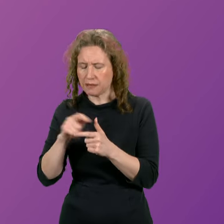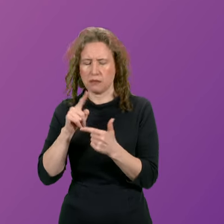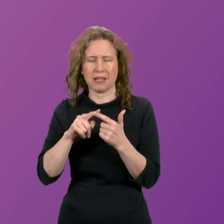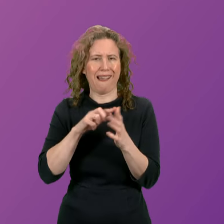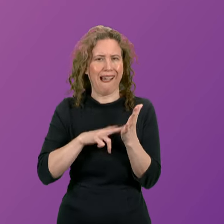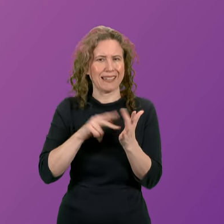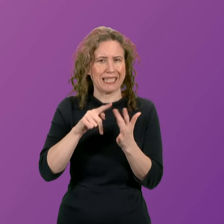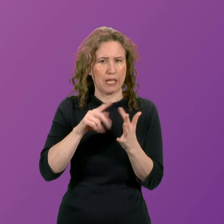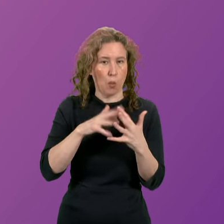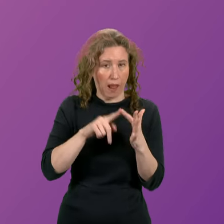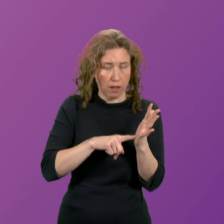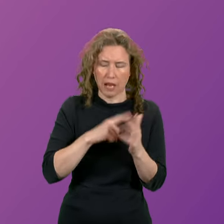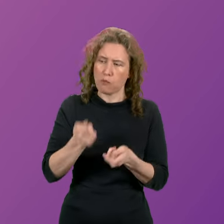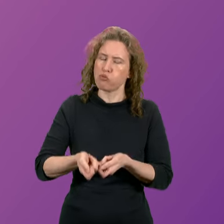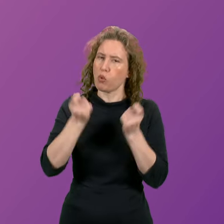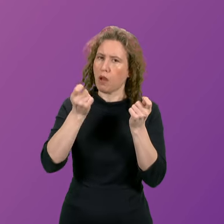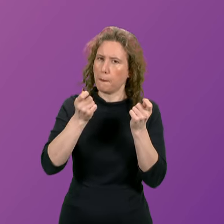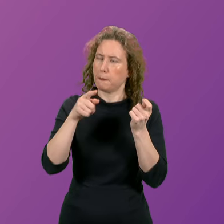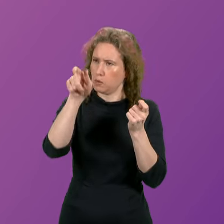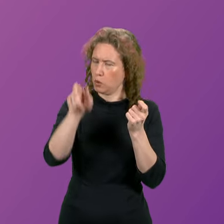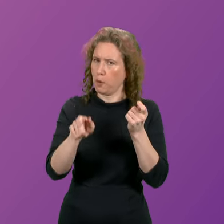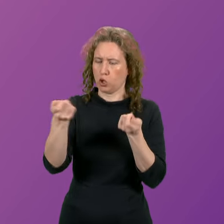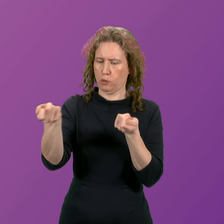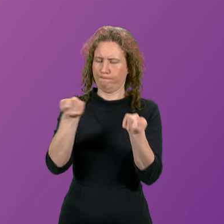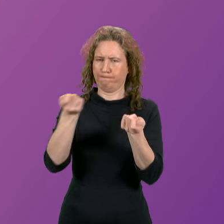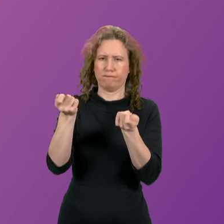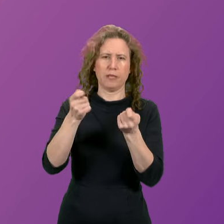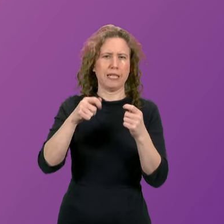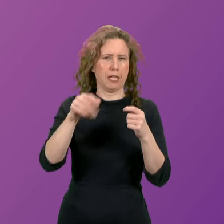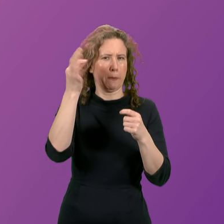the attention of the convener of the Standards, Public Appointments and Procedures Committee,